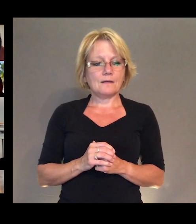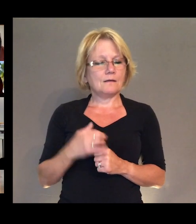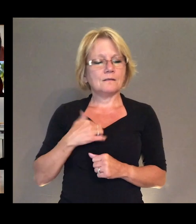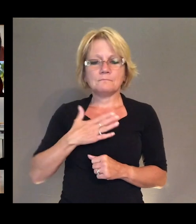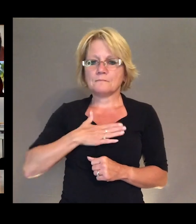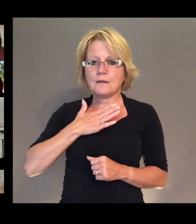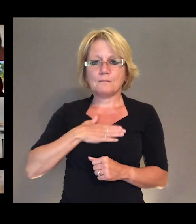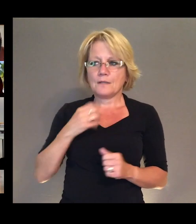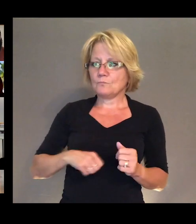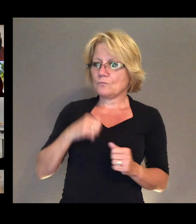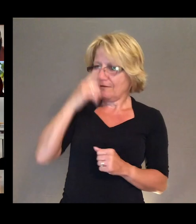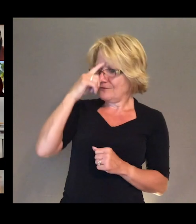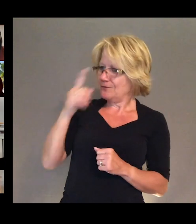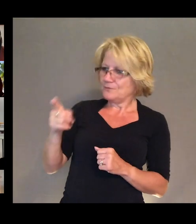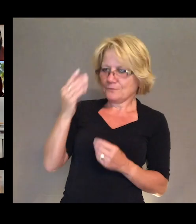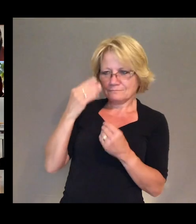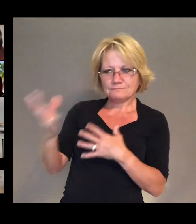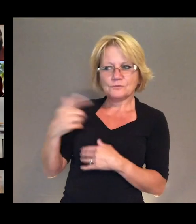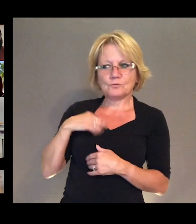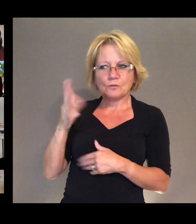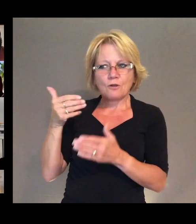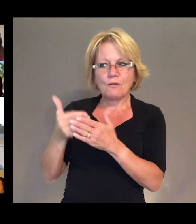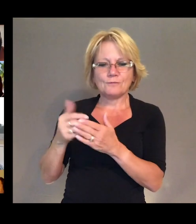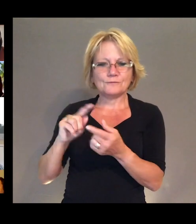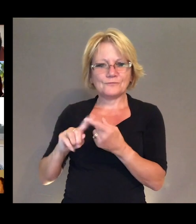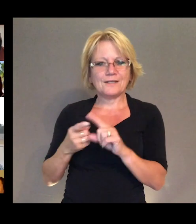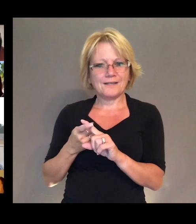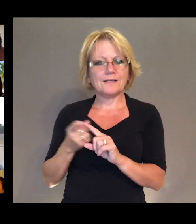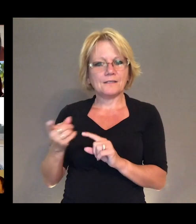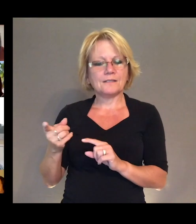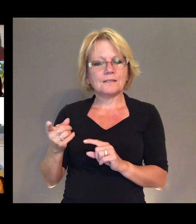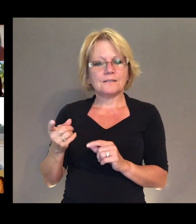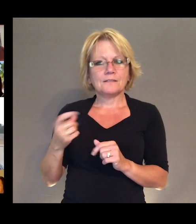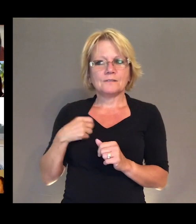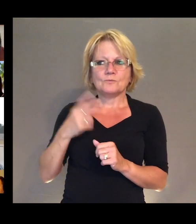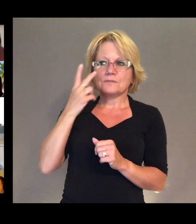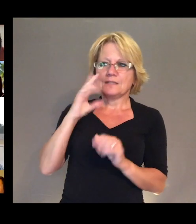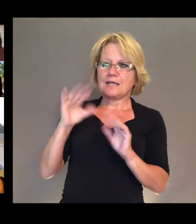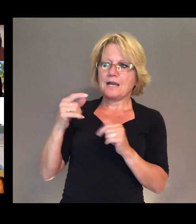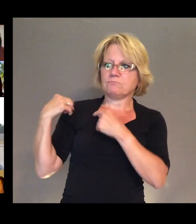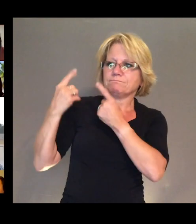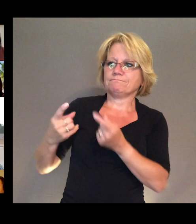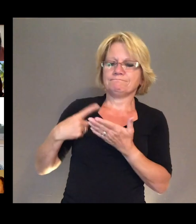because as someone who's one of my closest friends getting to see how our conversations have changed and to just talk.